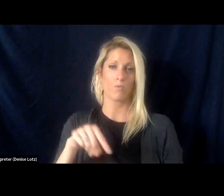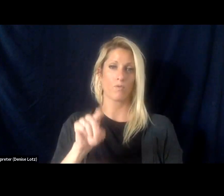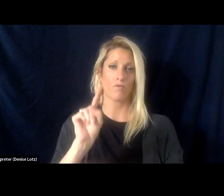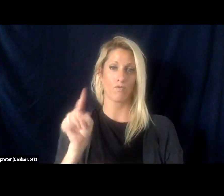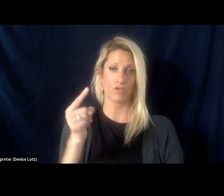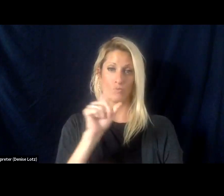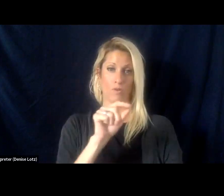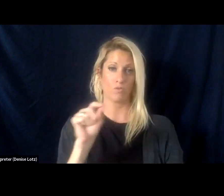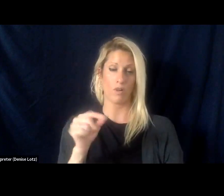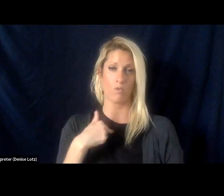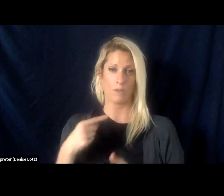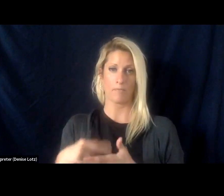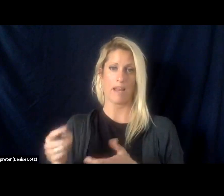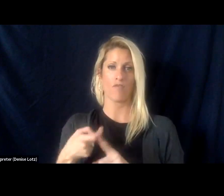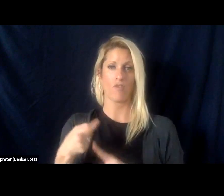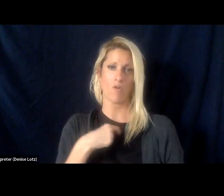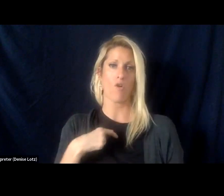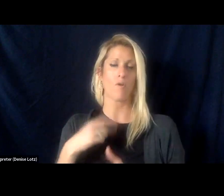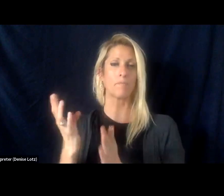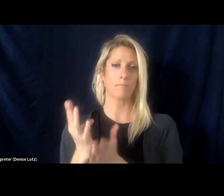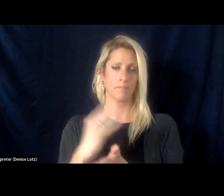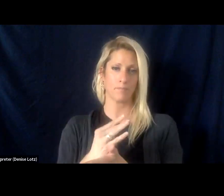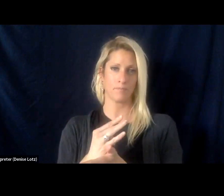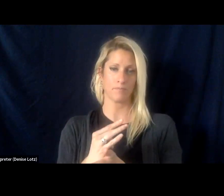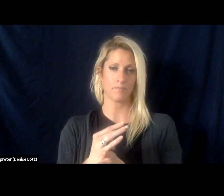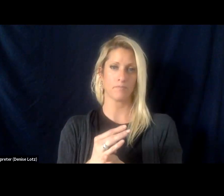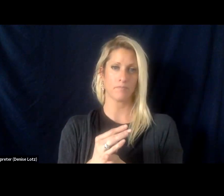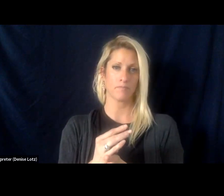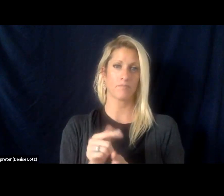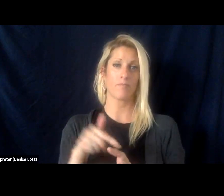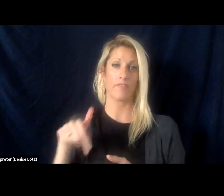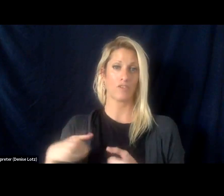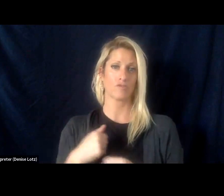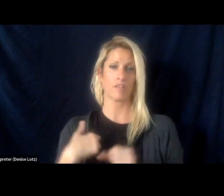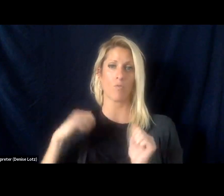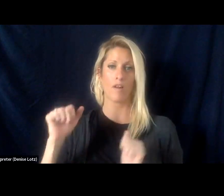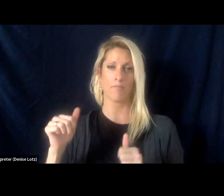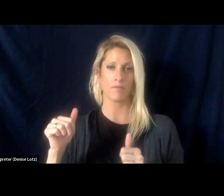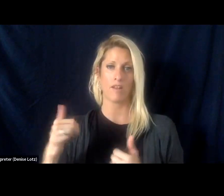We just paid for it out of our budget. And then this year I was able to have e-rate funding